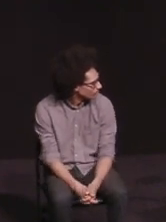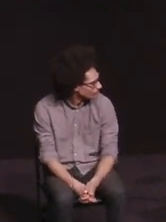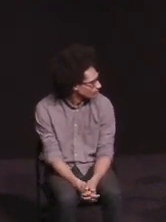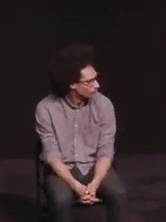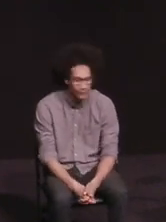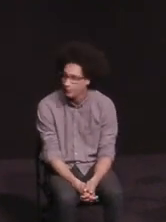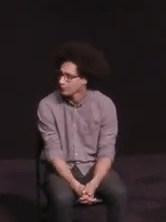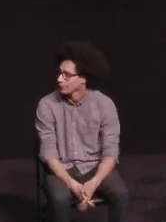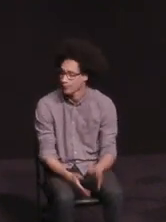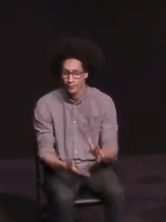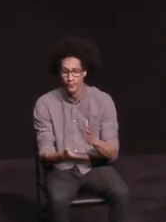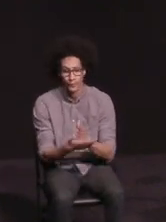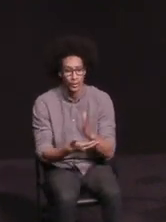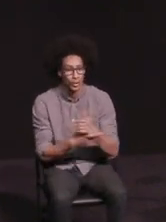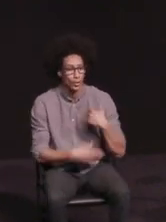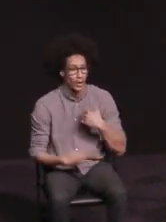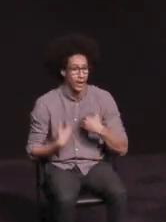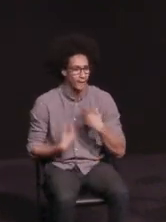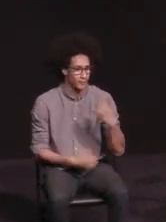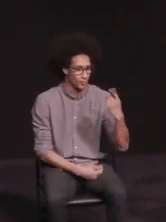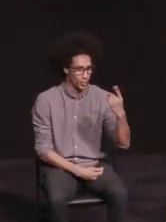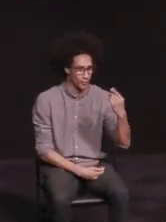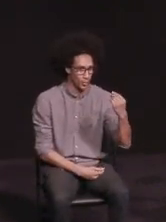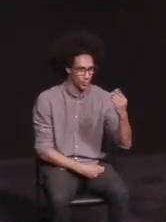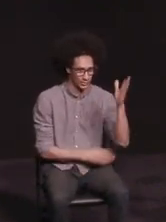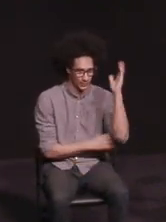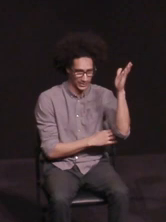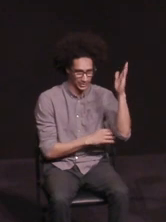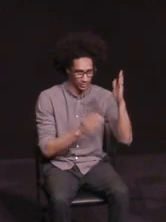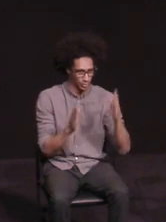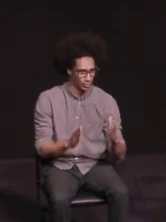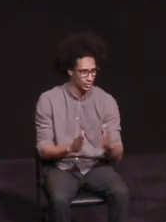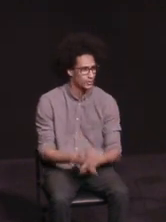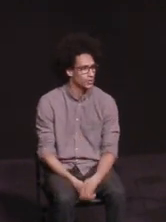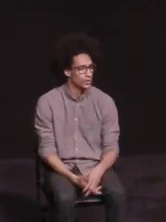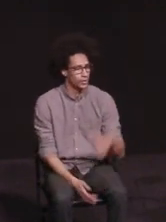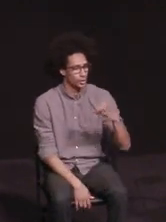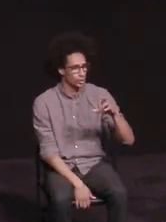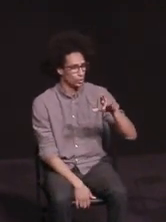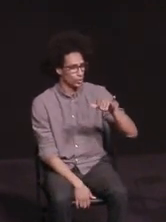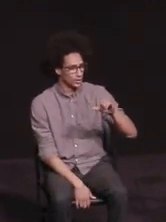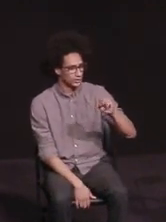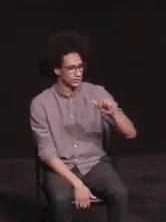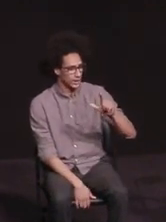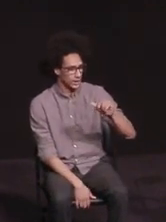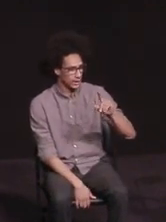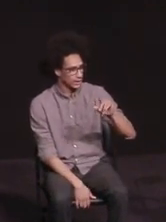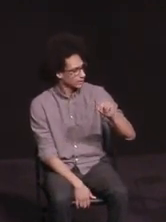Leigh: All right. We have one last speaker, Krystaelynne Sanders Diggs, who